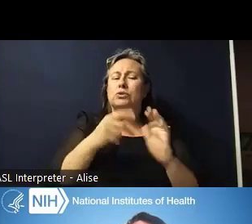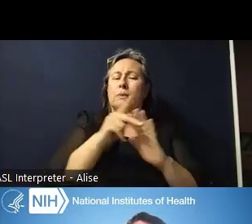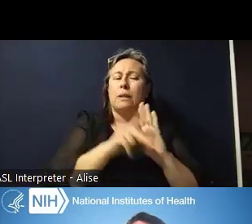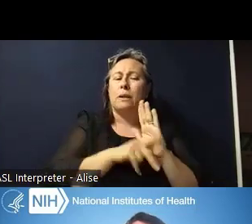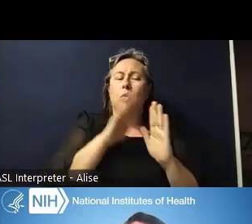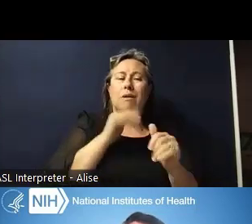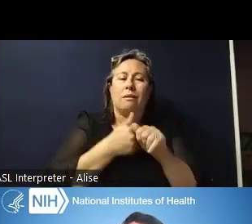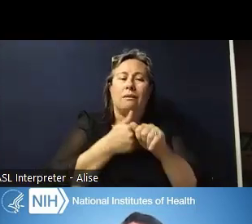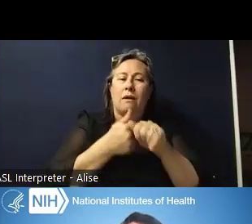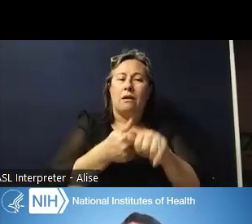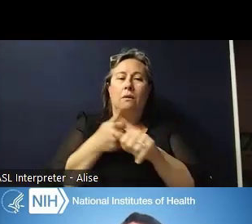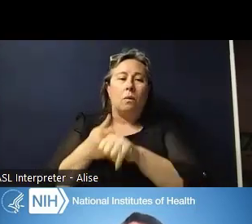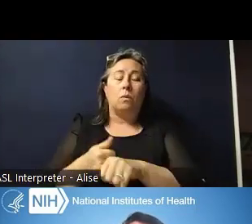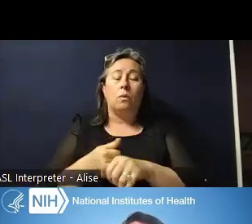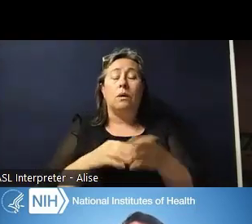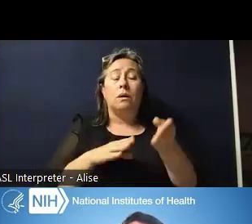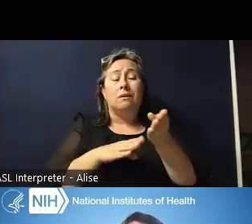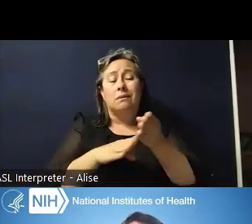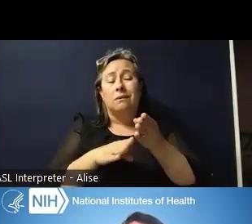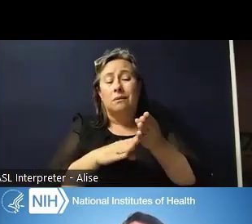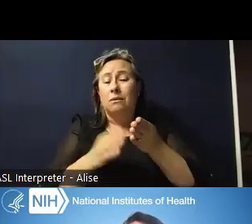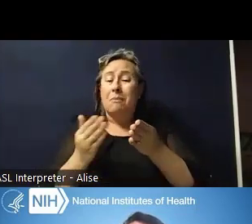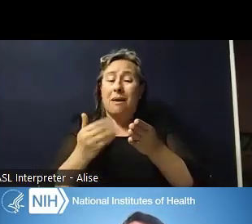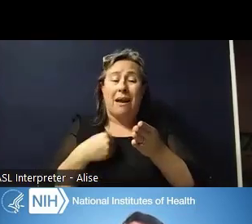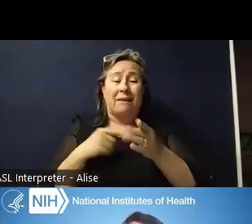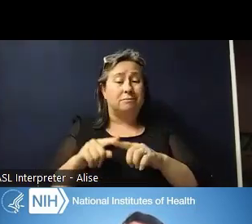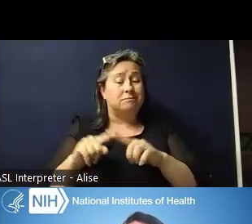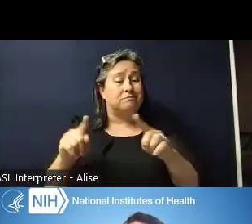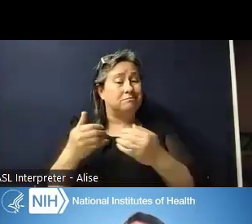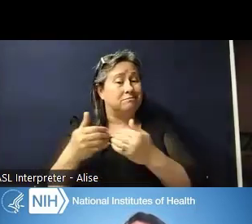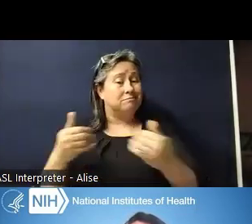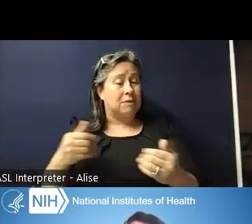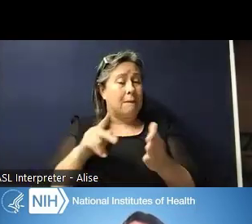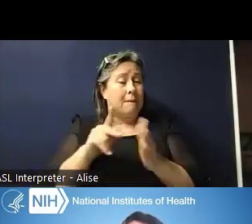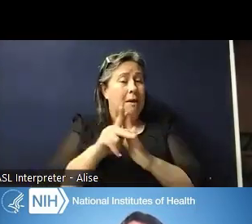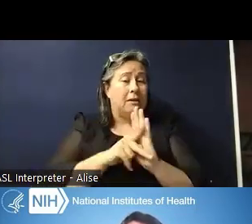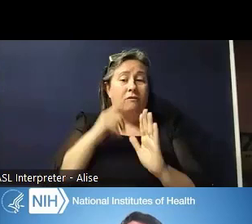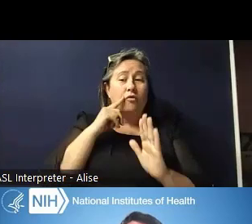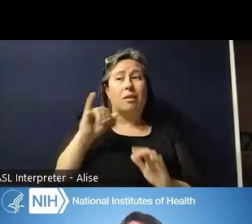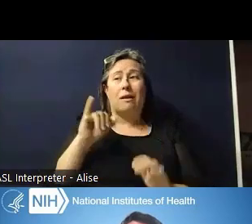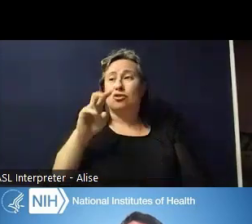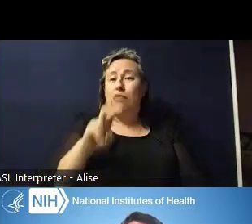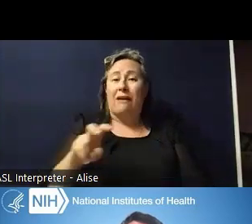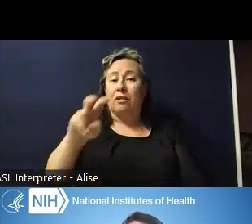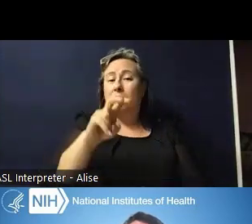so a subrecipient may have different policies for travel reimbursement, for salary and fringe benefits